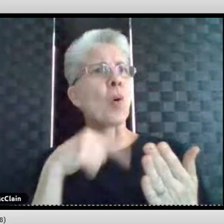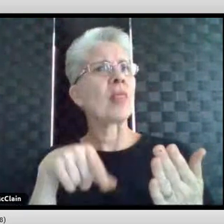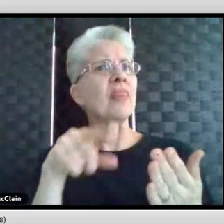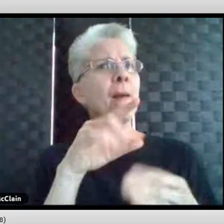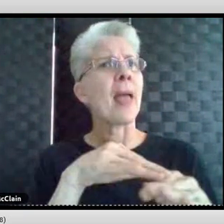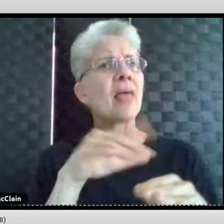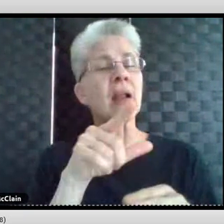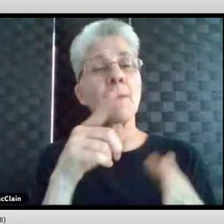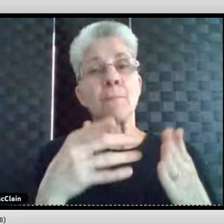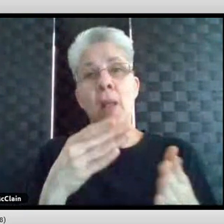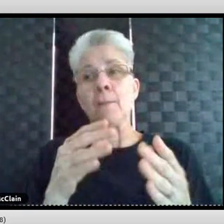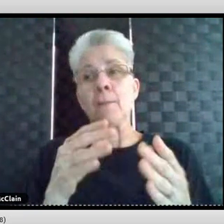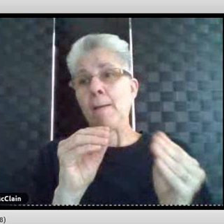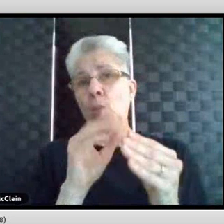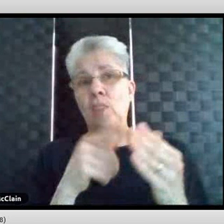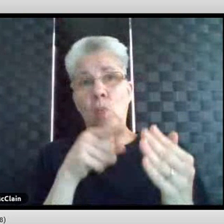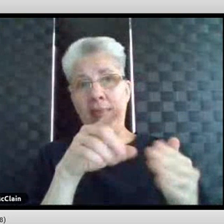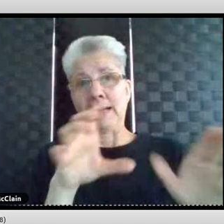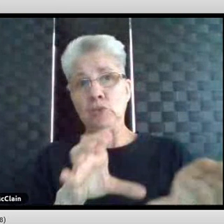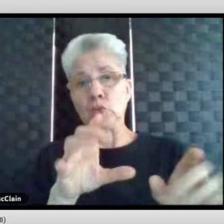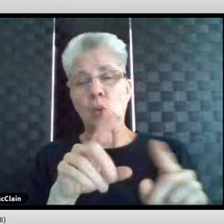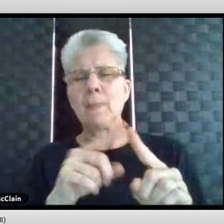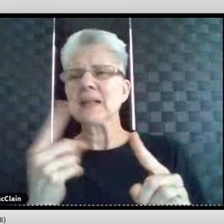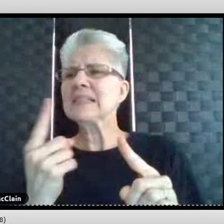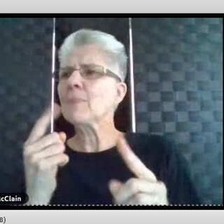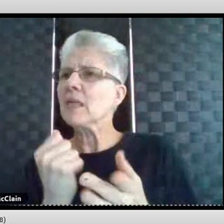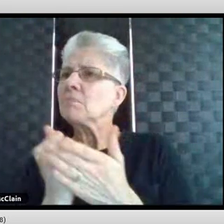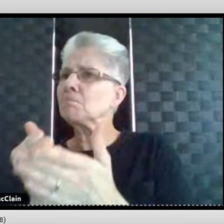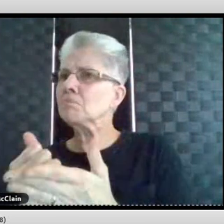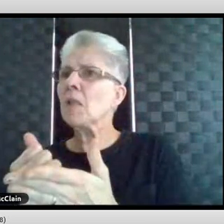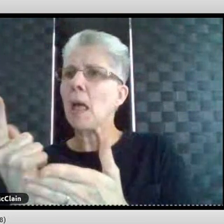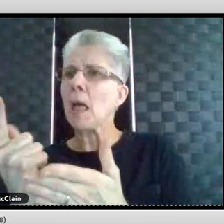Maybe it's beyond the scope of what they can do, but there's something that the library can help with.